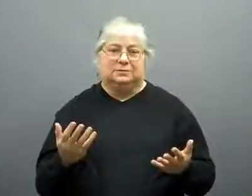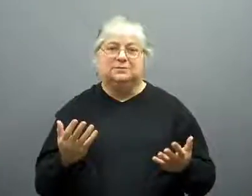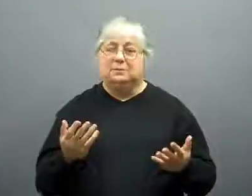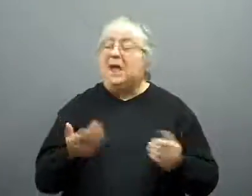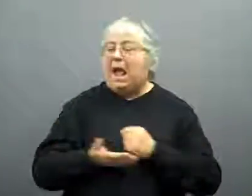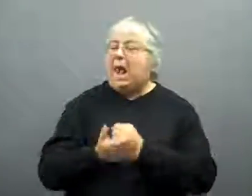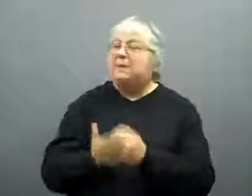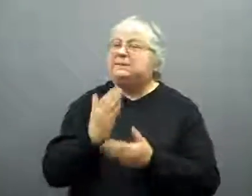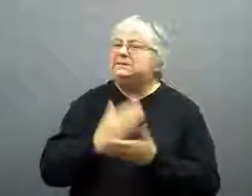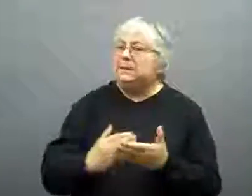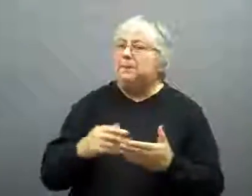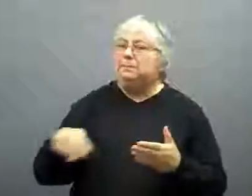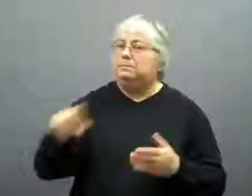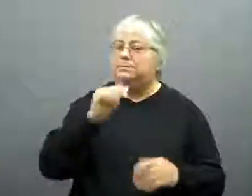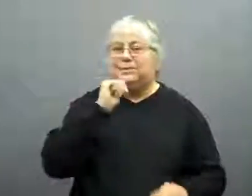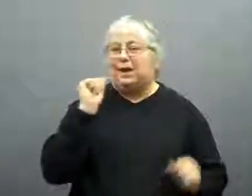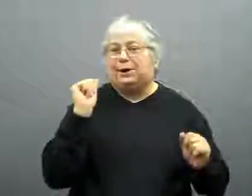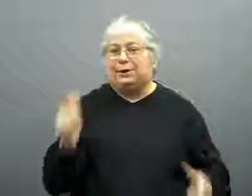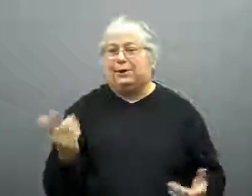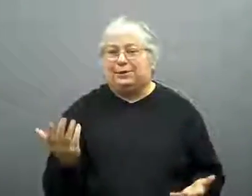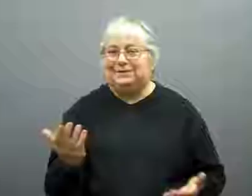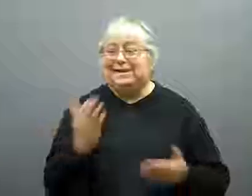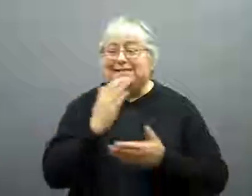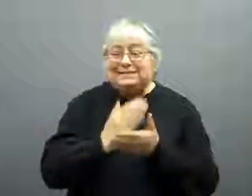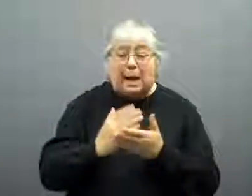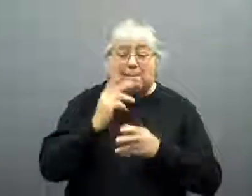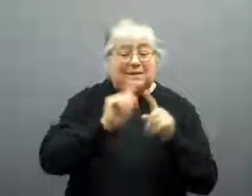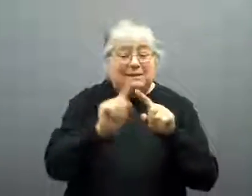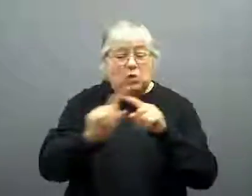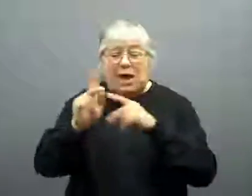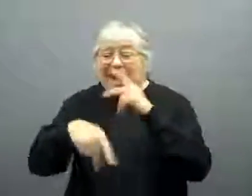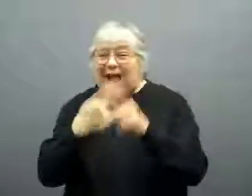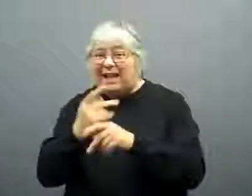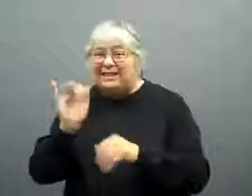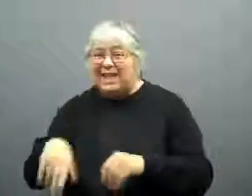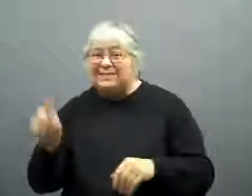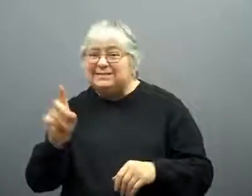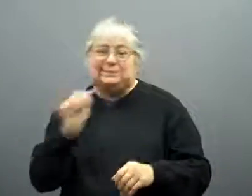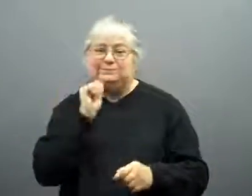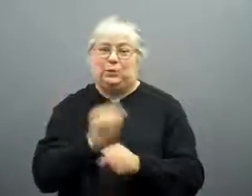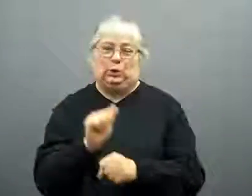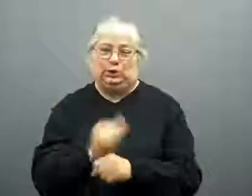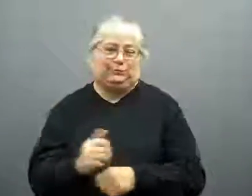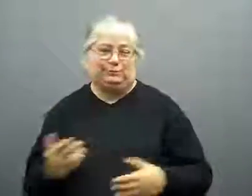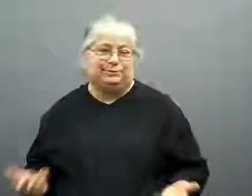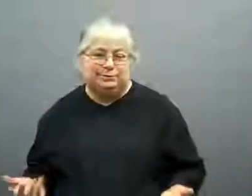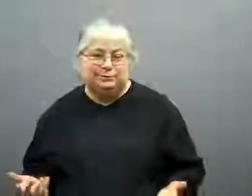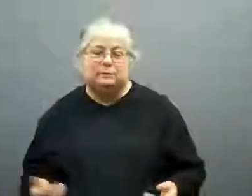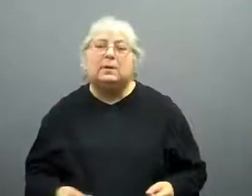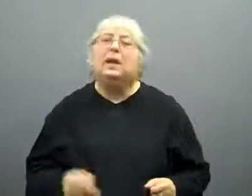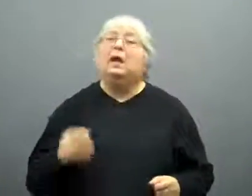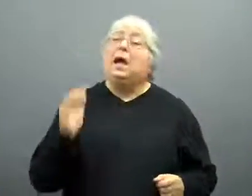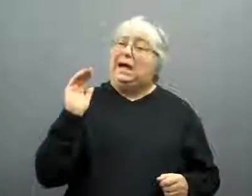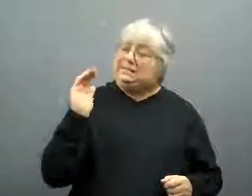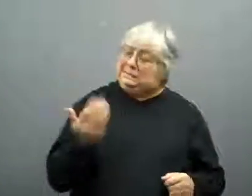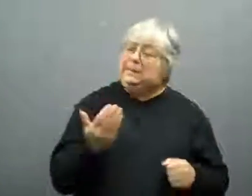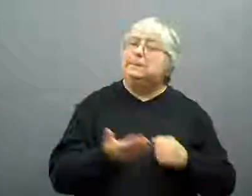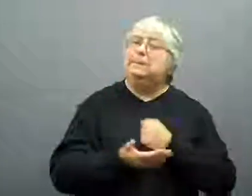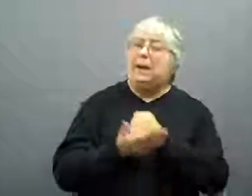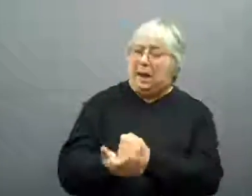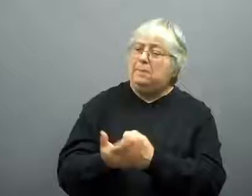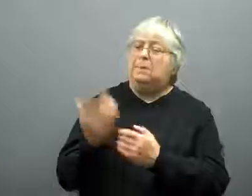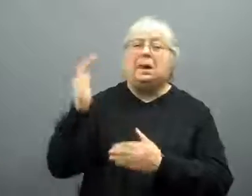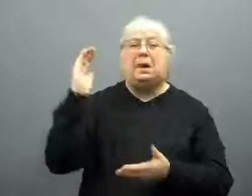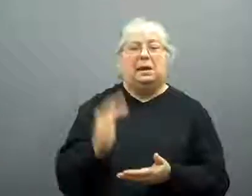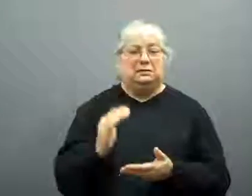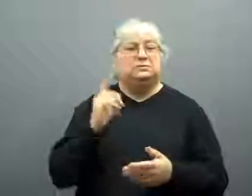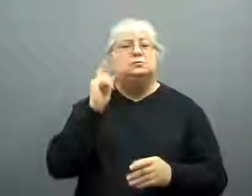Fish oil helps some of these people, but not all.